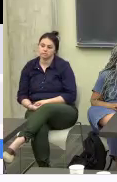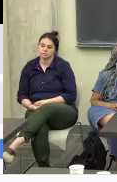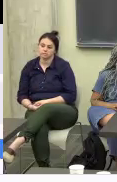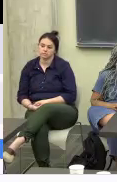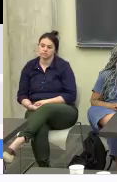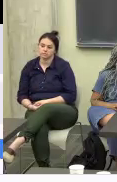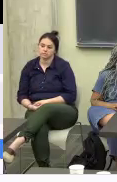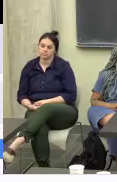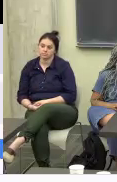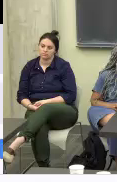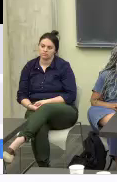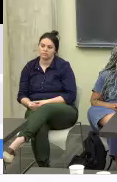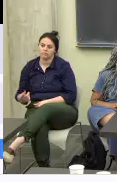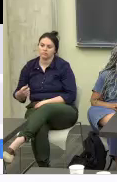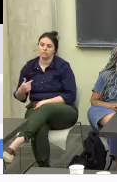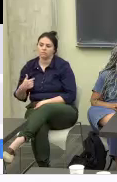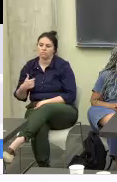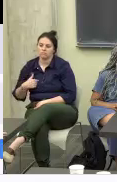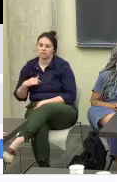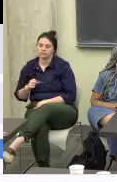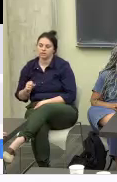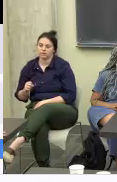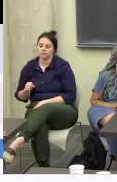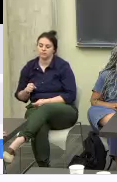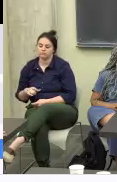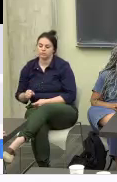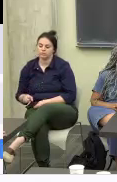Ask questions. What we're here to do is really have a conversation.